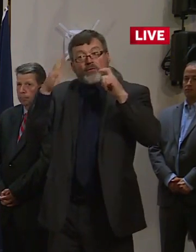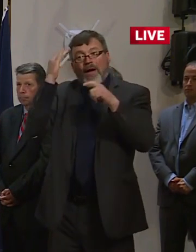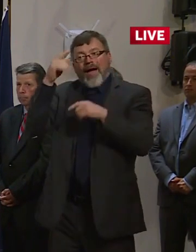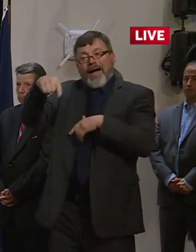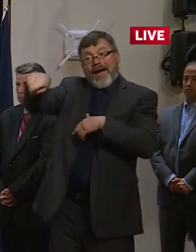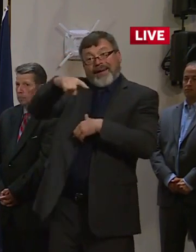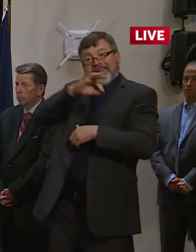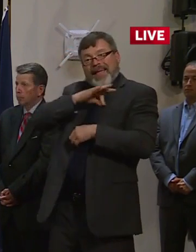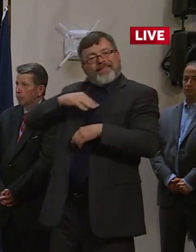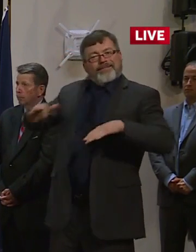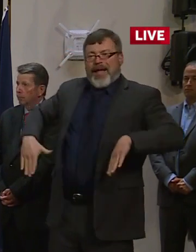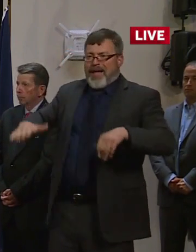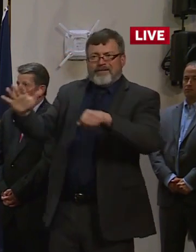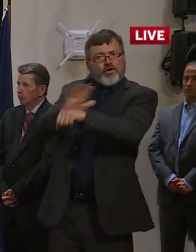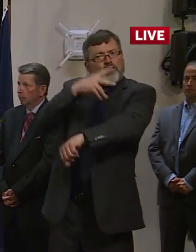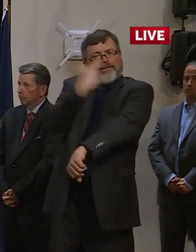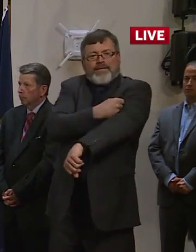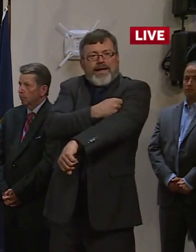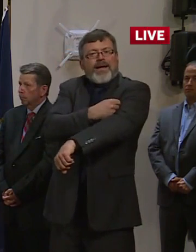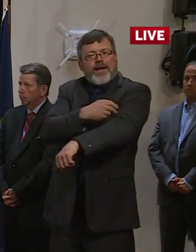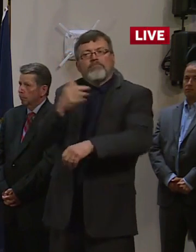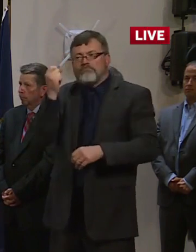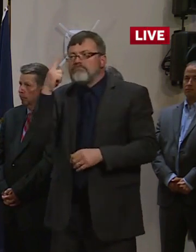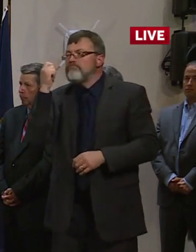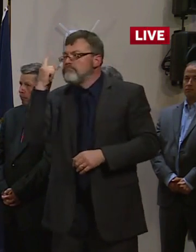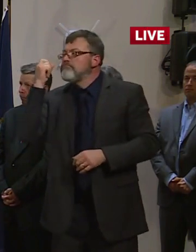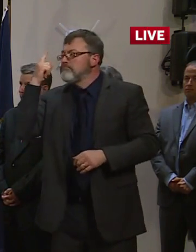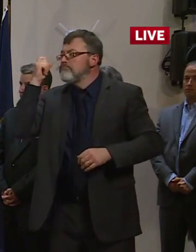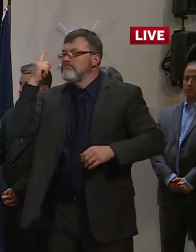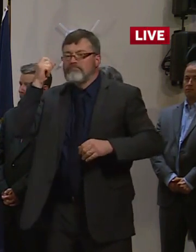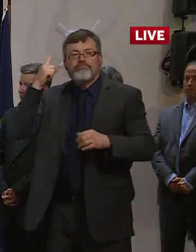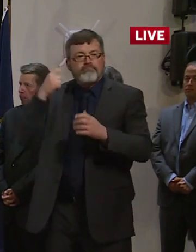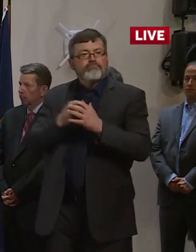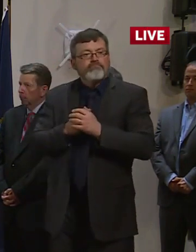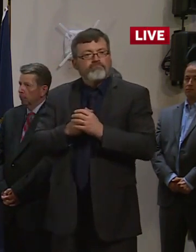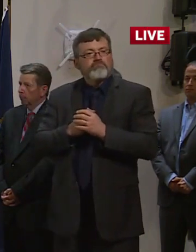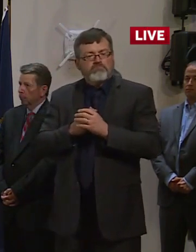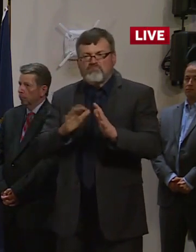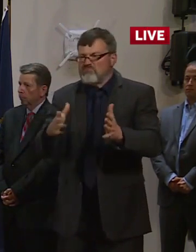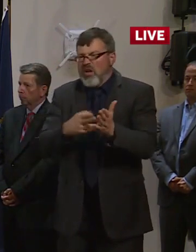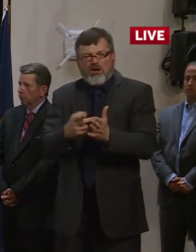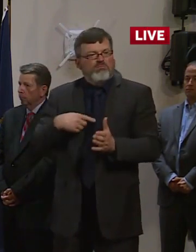REQUIREMENTS IN PLACE WHILE THEY WAIT FOR ALL OF THEIR EMPLOYEES